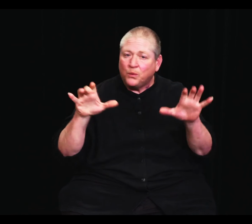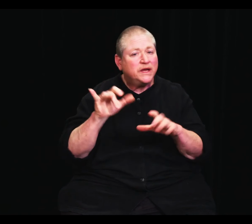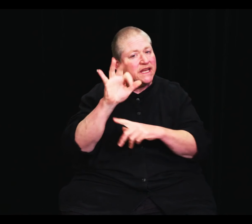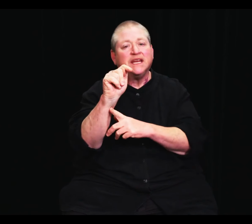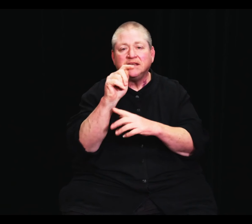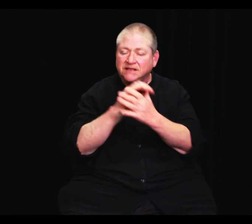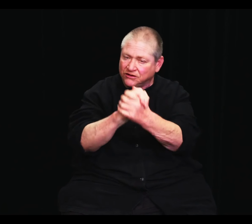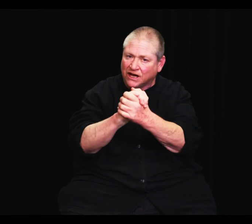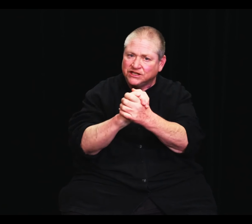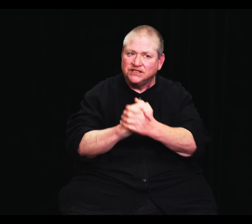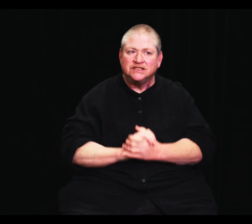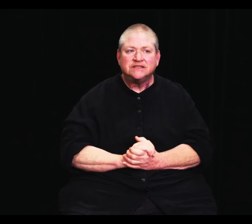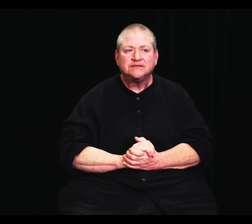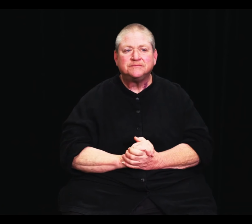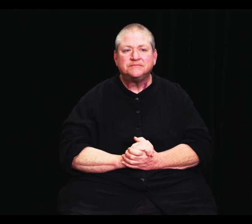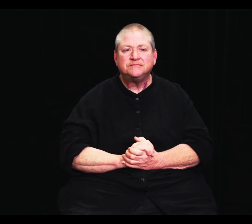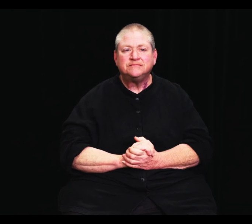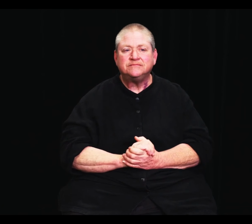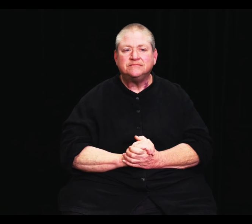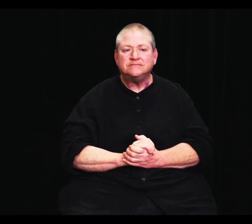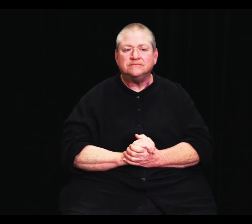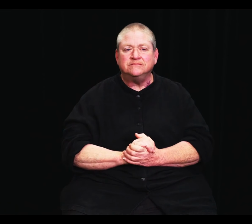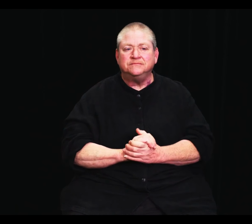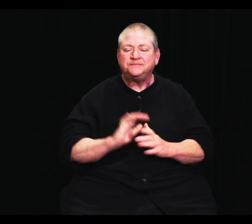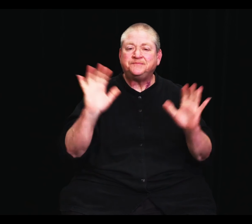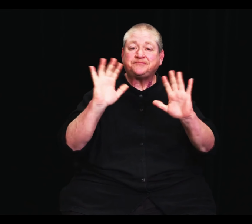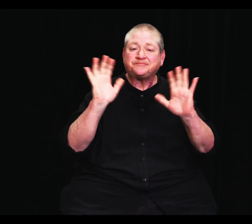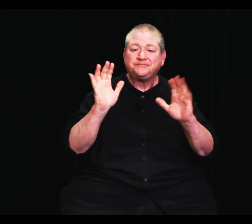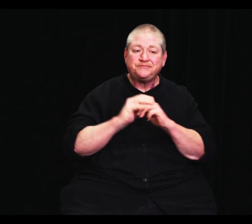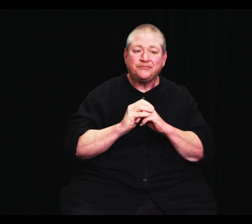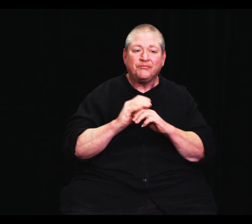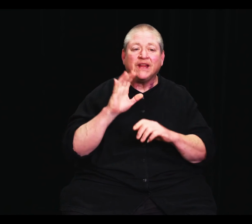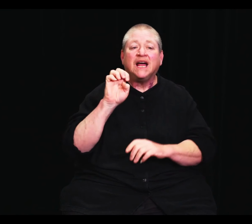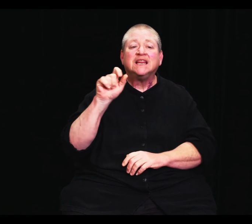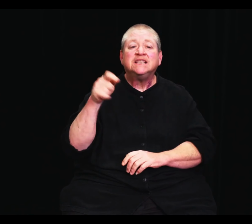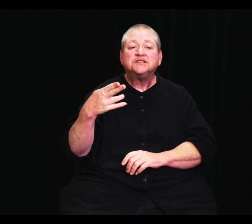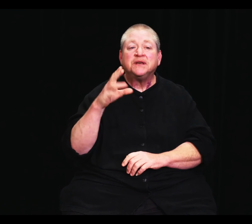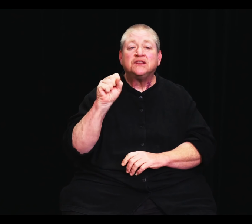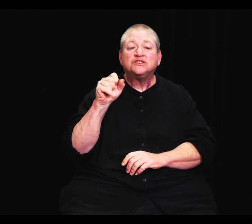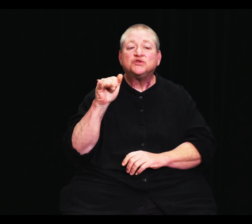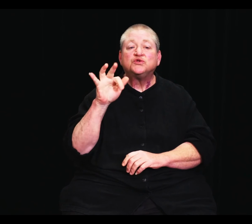Hi, I am Aubrey Diehl and I am here at Oak Harbor, Washington. This last year has been really crazy for us, but we did it, Western grads!